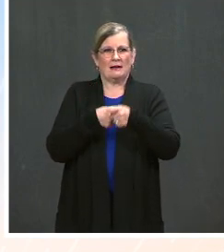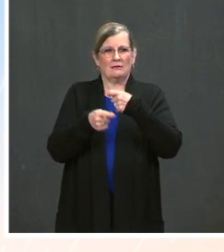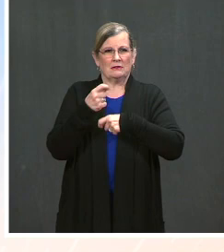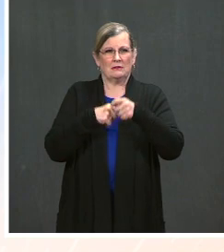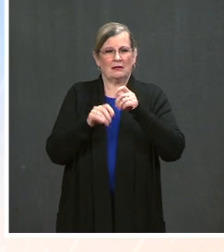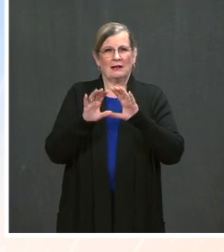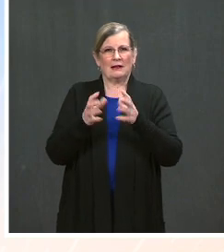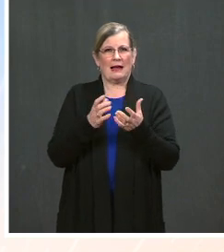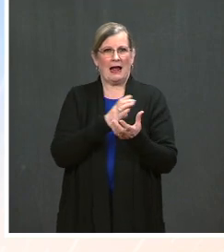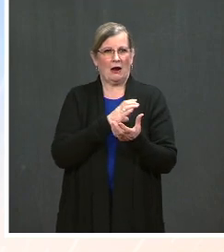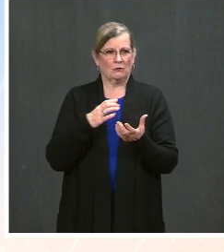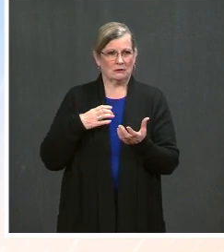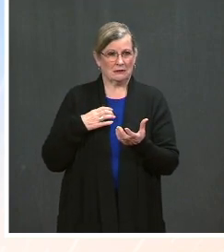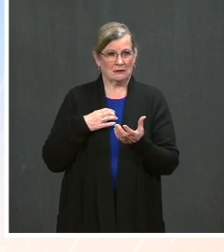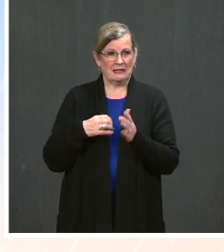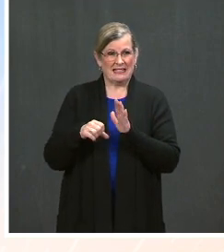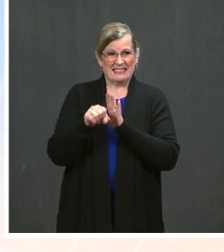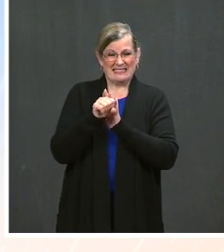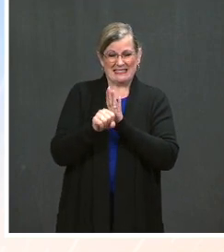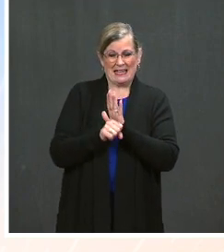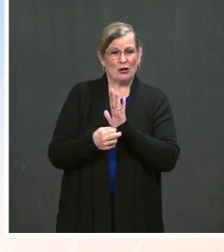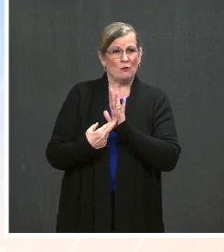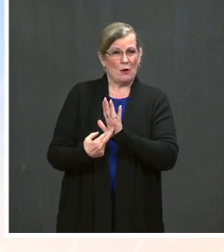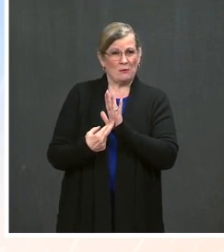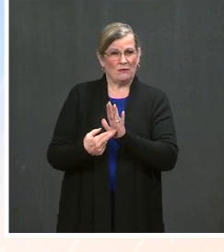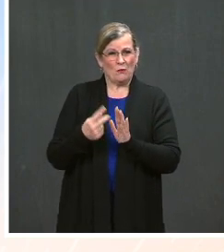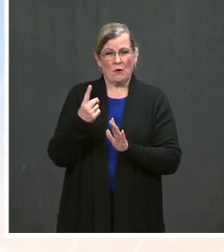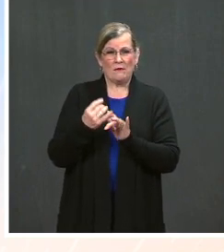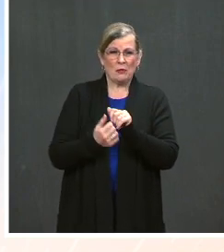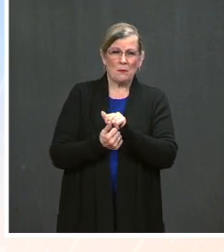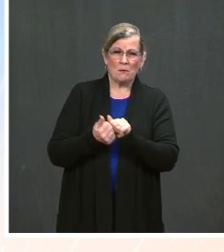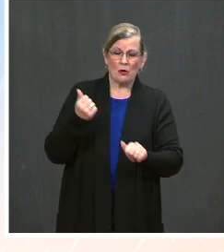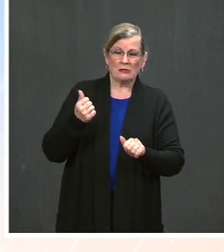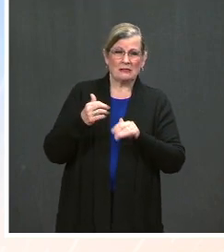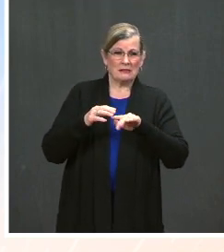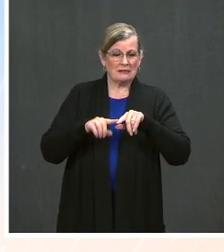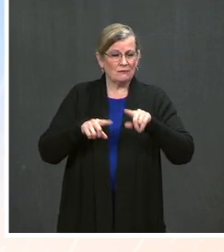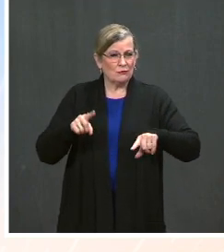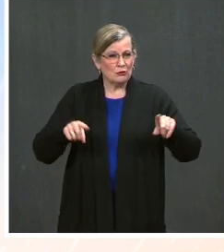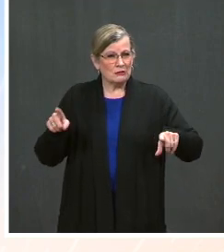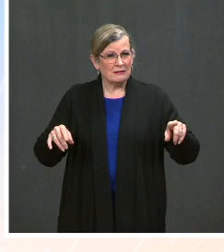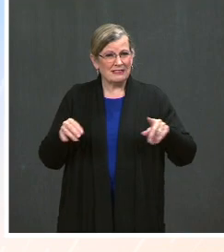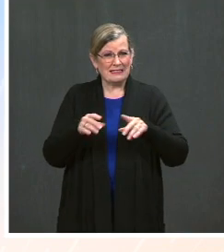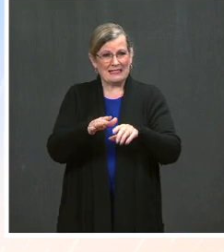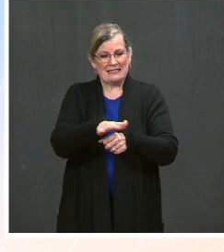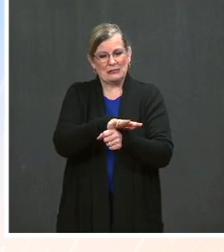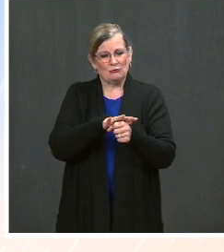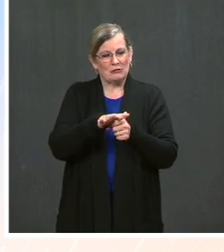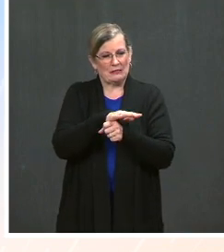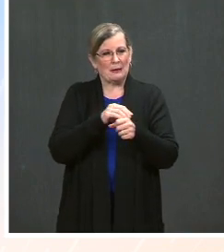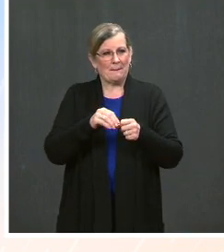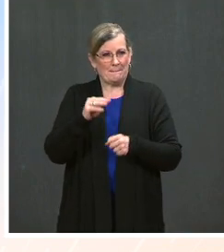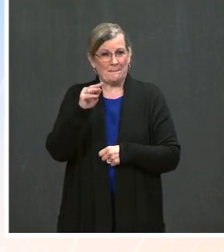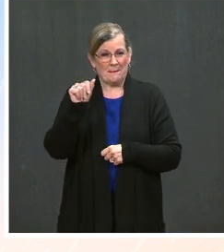for one of the most diverse districts in Massachusetts. There, he focused on creating jobs, protecting workers' rights, expanding mental health treatment,